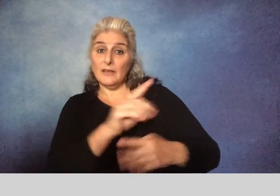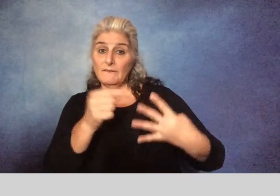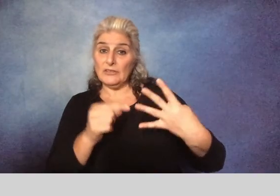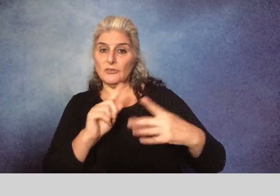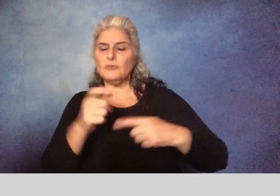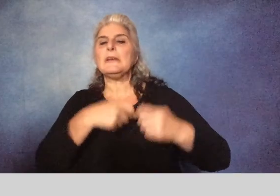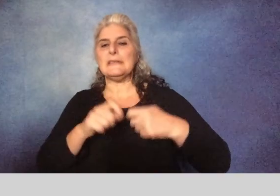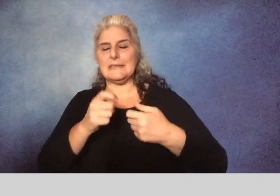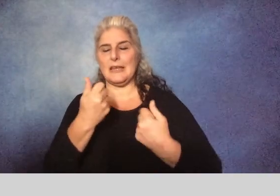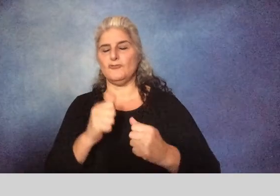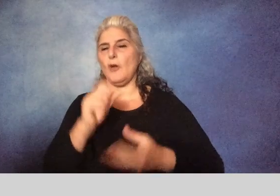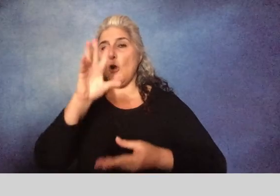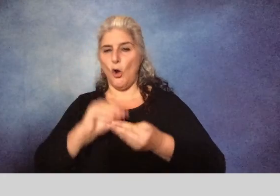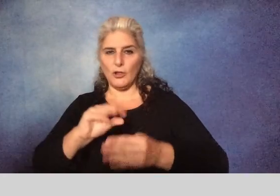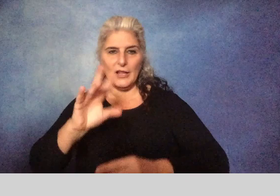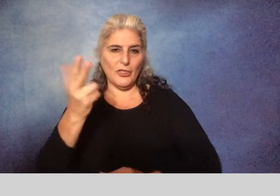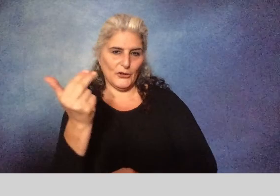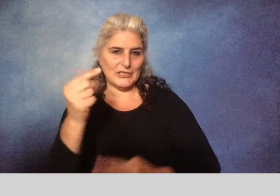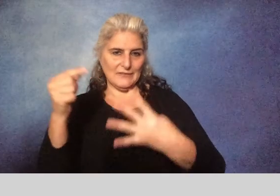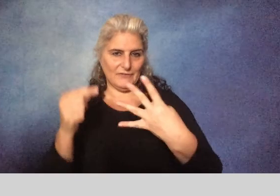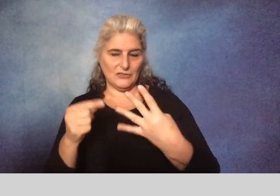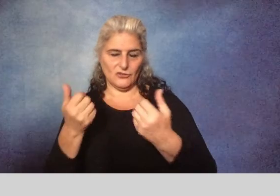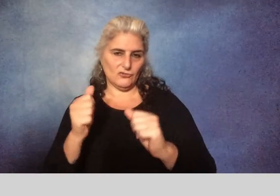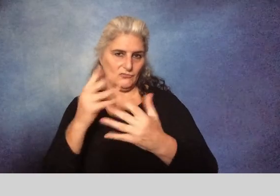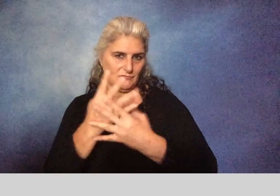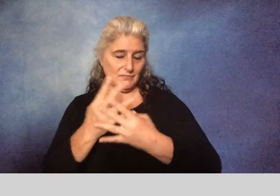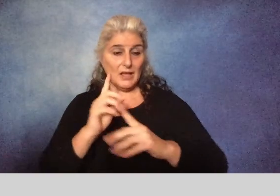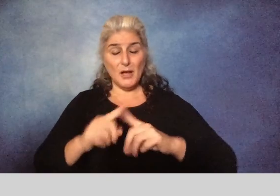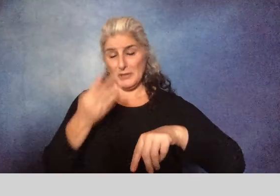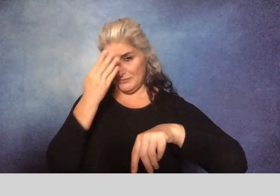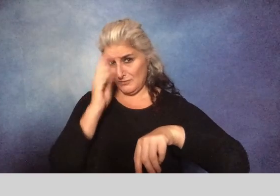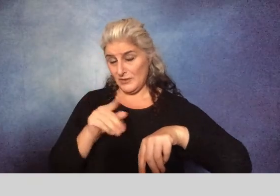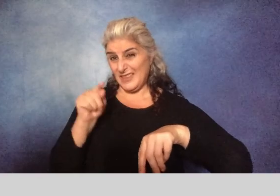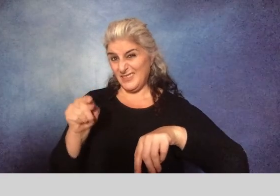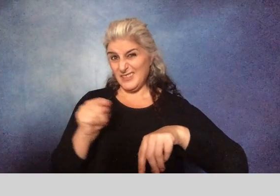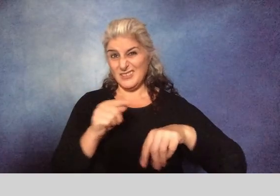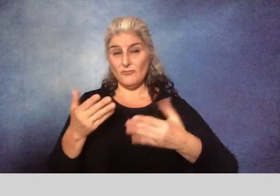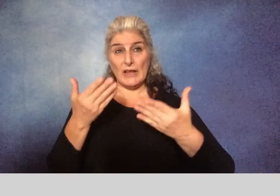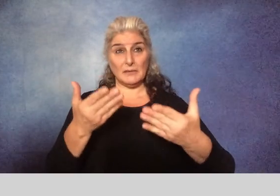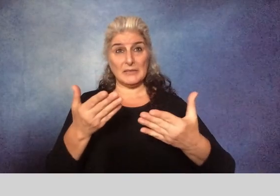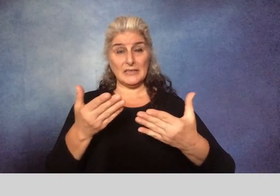Finally, it's worth noting that this Recommender is biased based on the data that it uses.